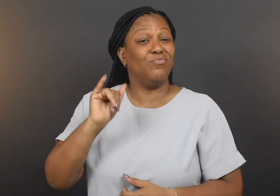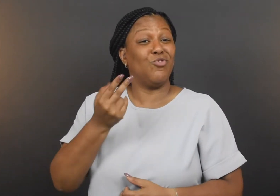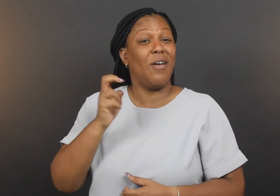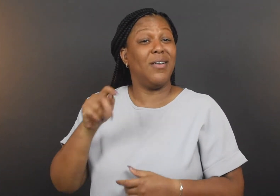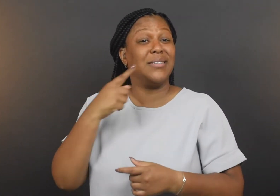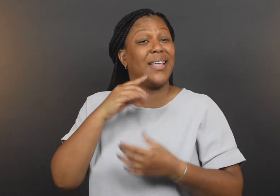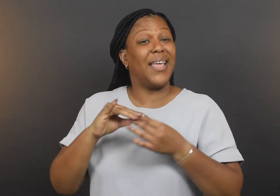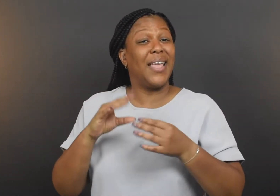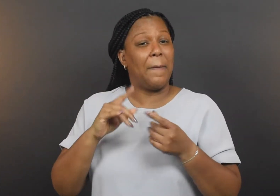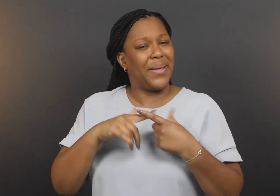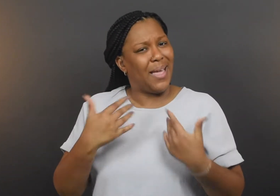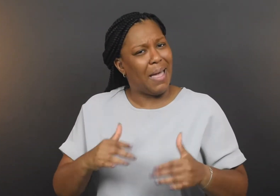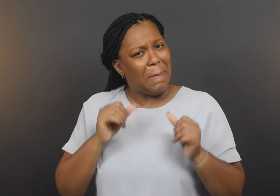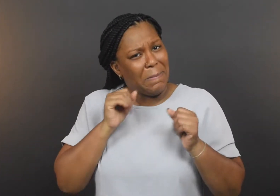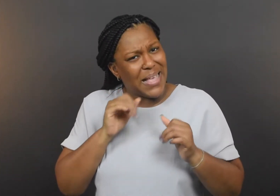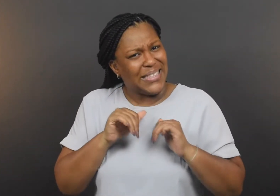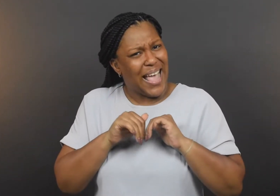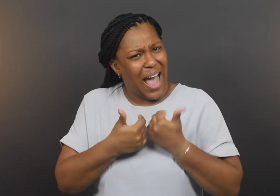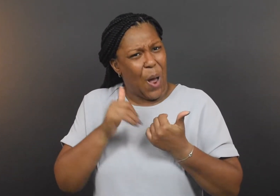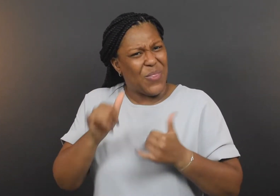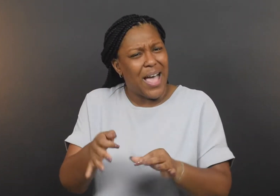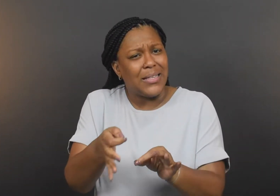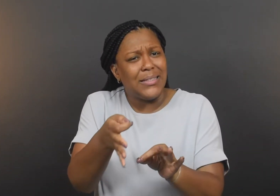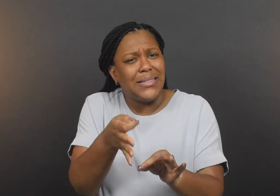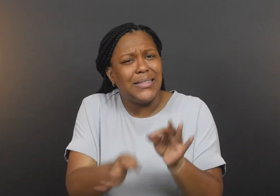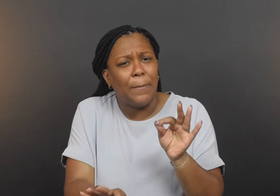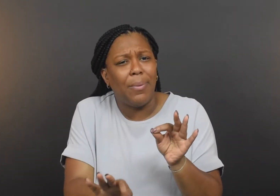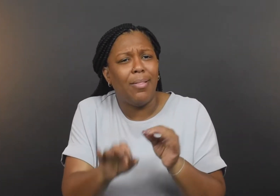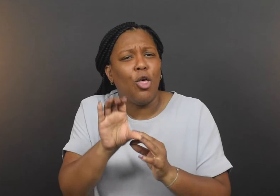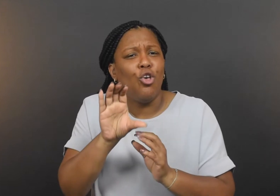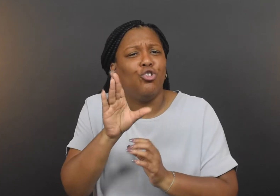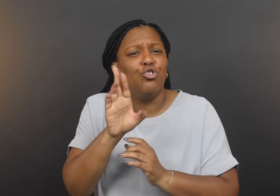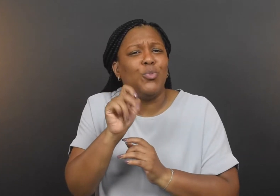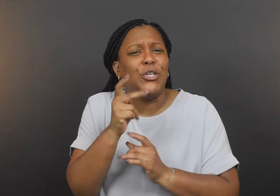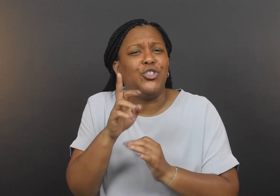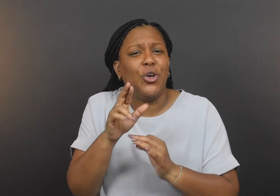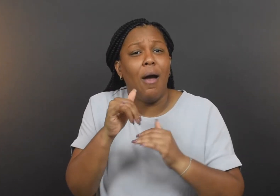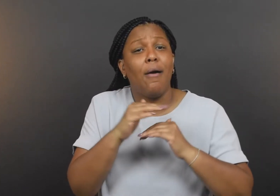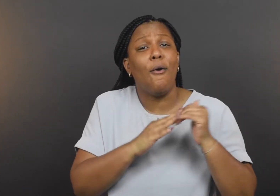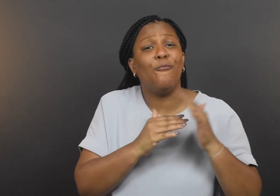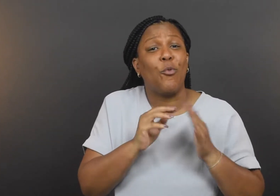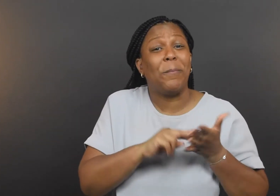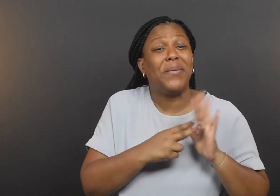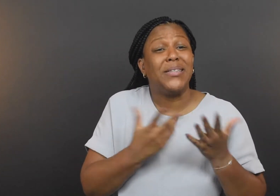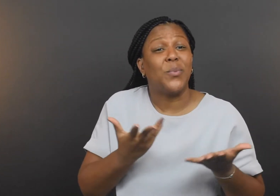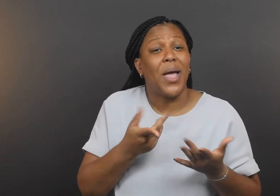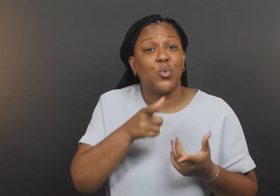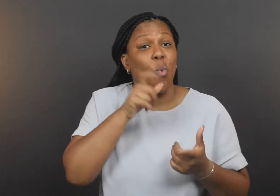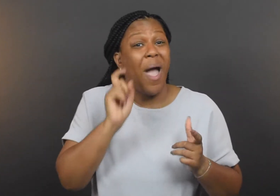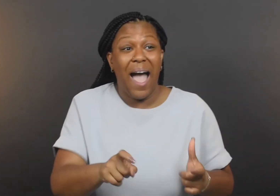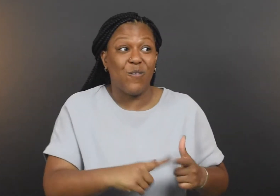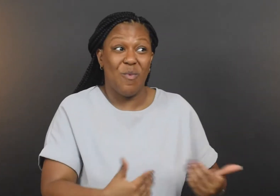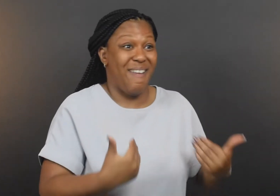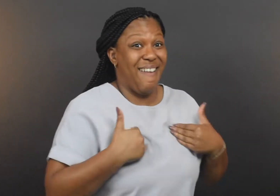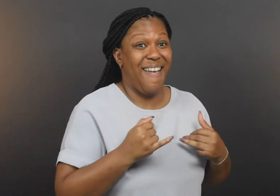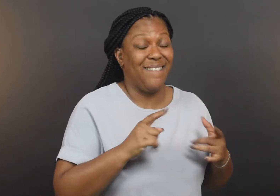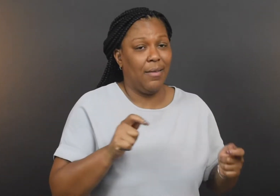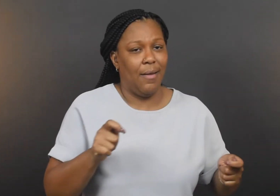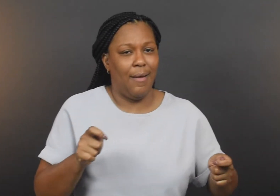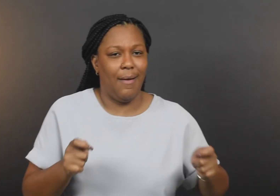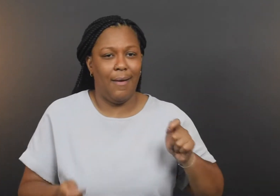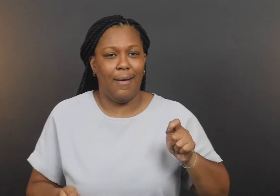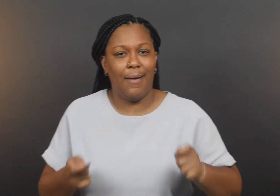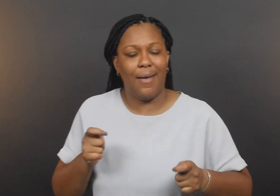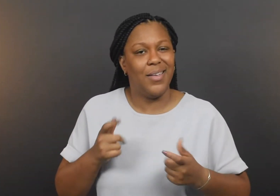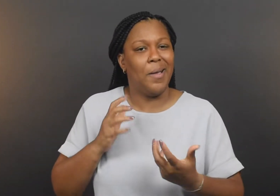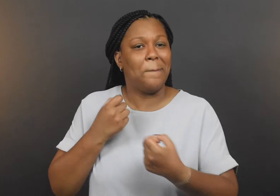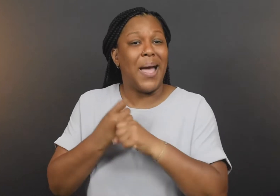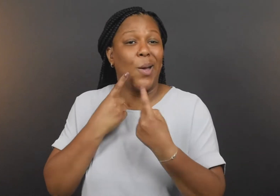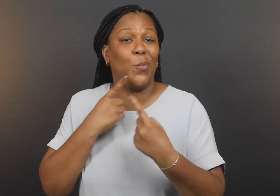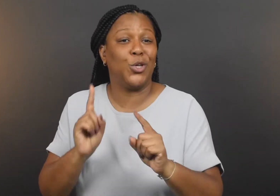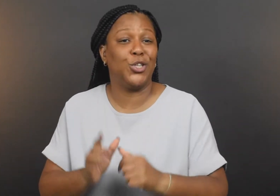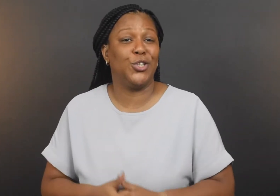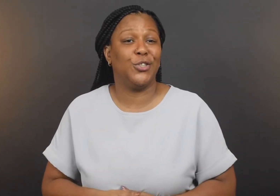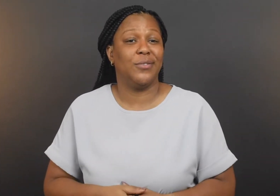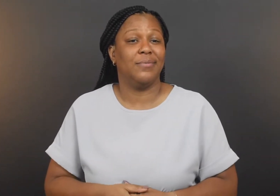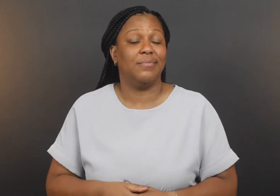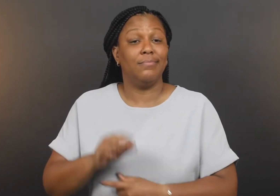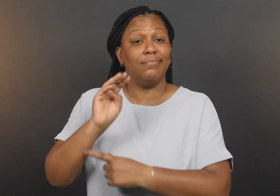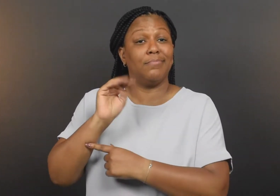“But it’s amazing how much that simple creature comfort means when you don’t have it,” she says.